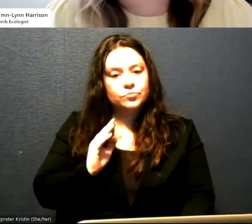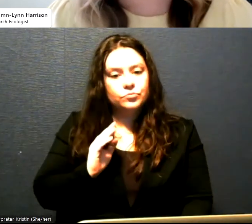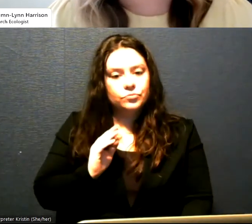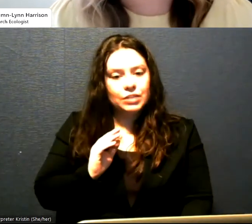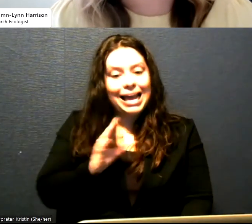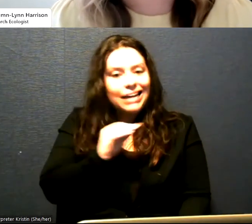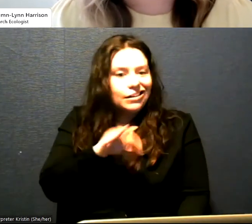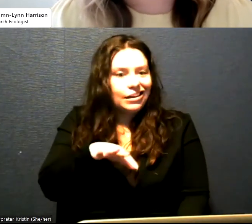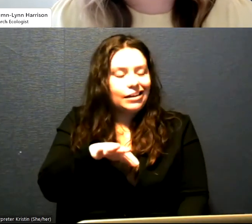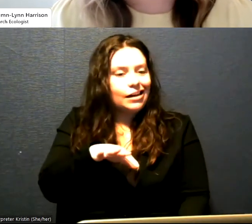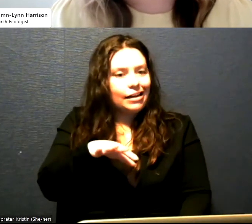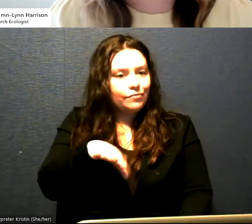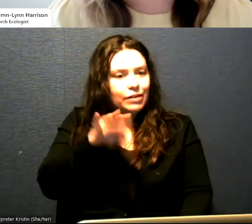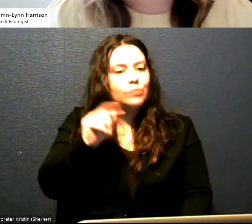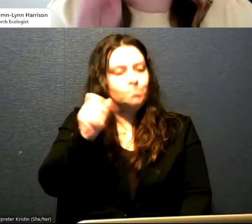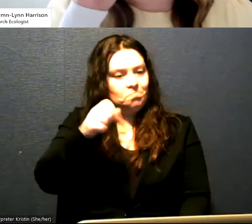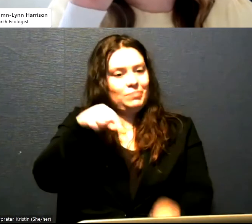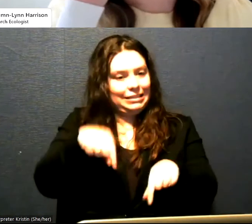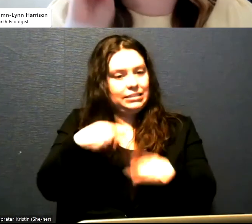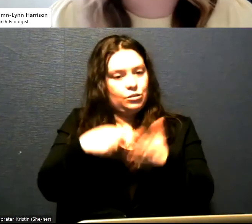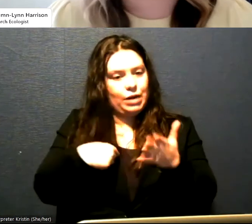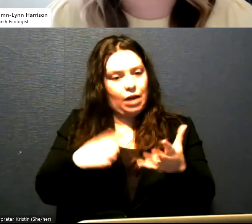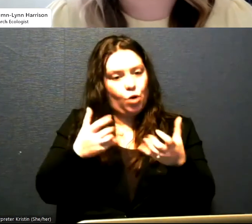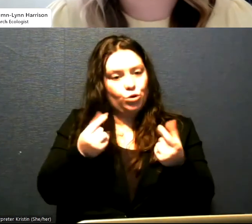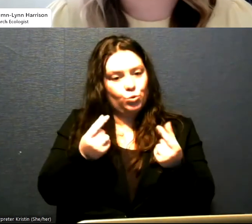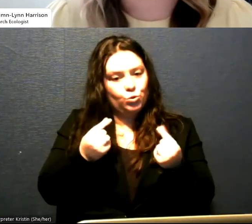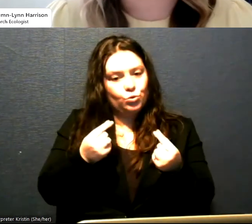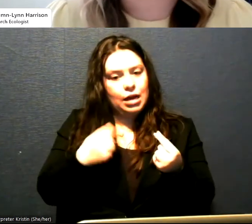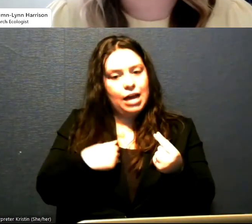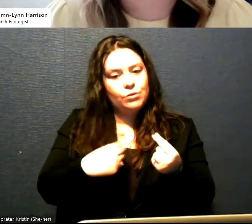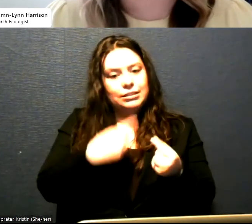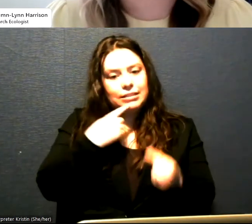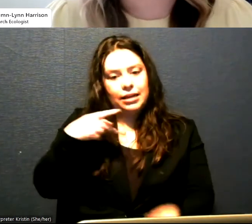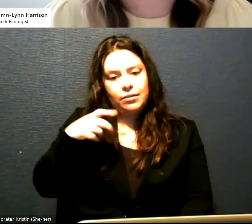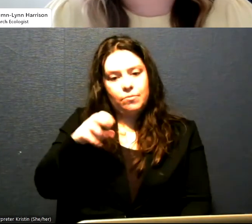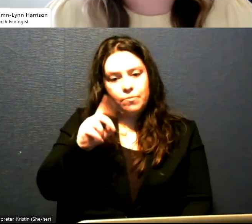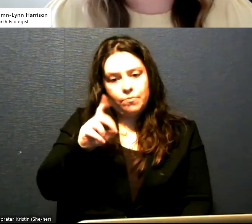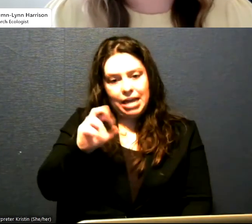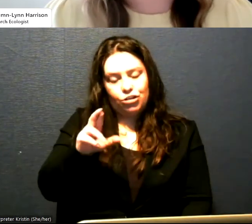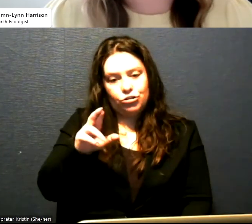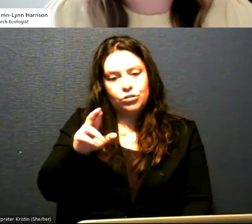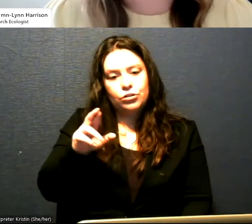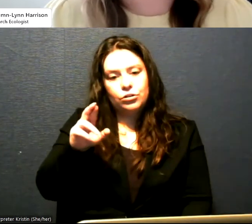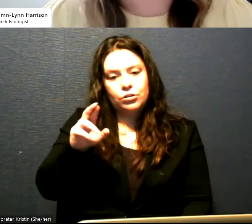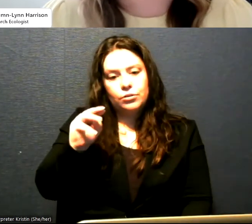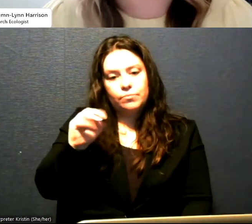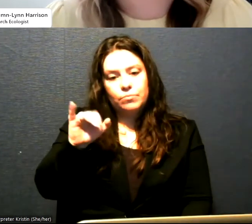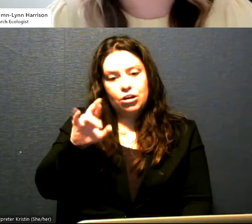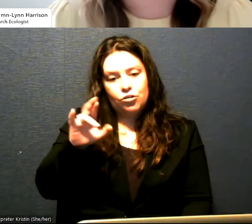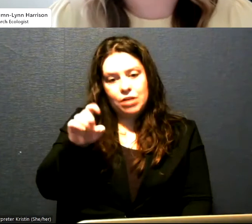do for a field. I would say Ken Ramirez. He is a world-renowned animal behaviorist um,